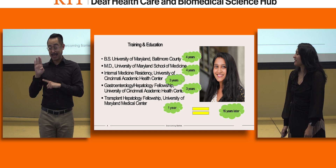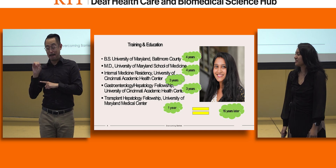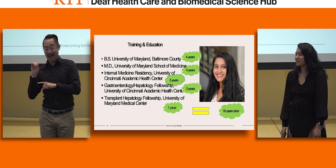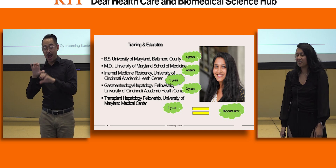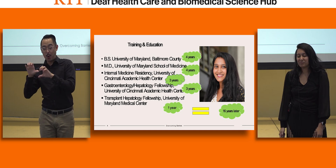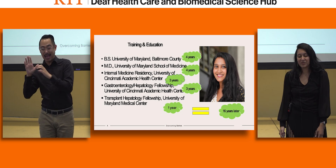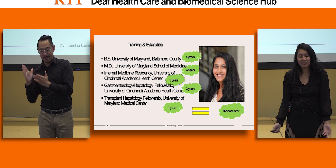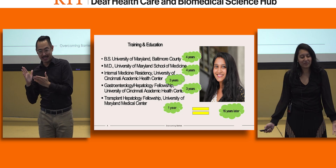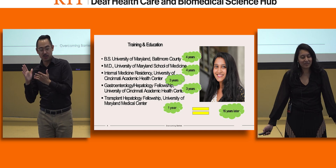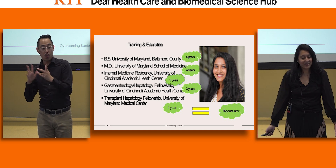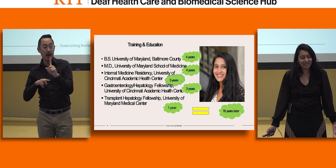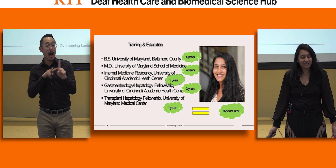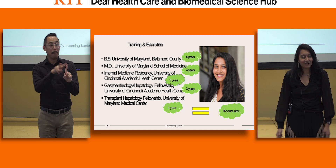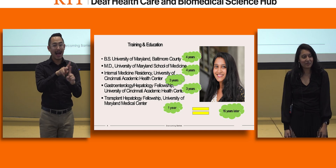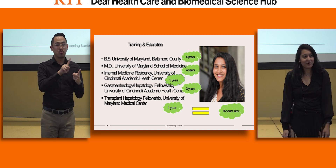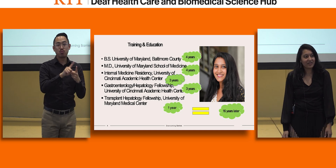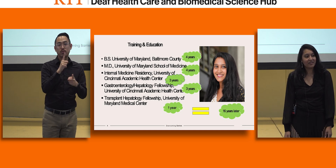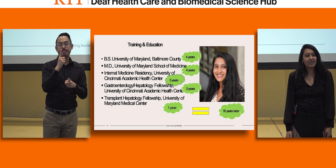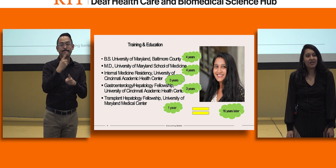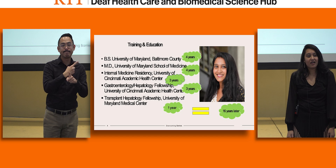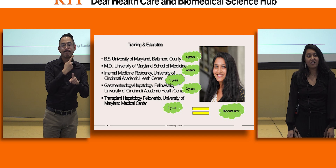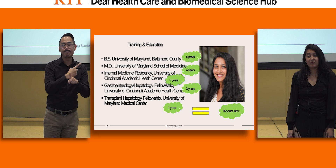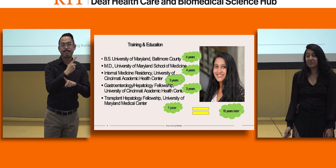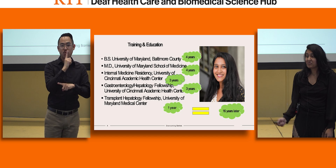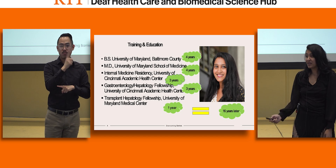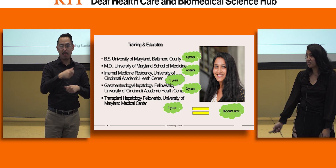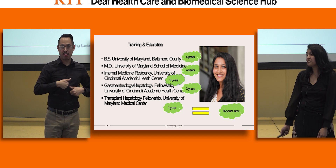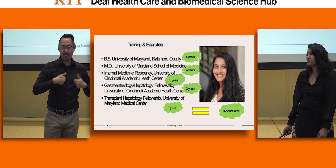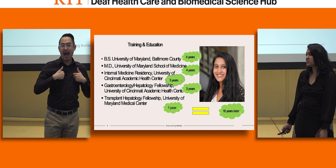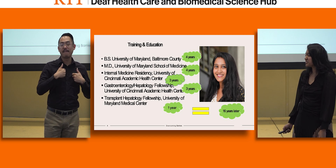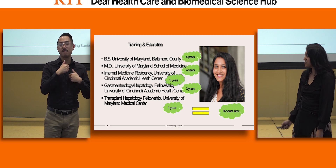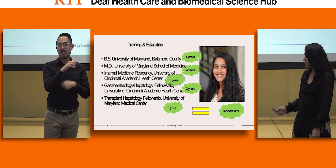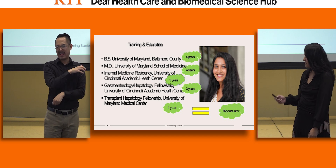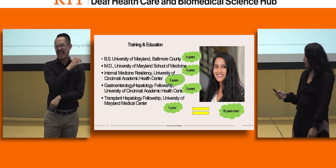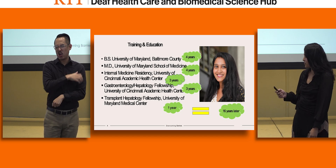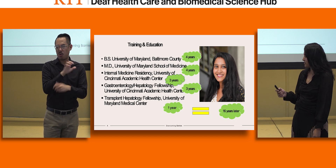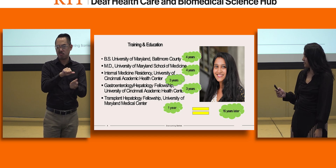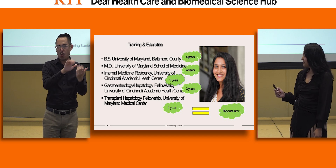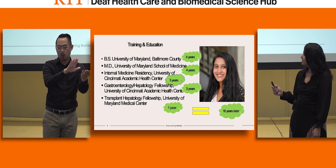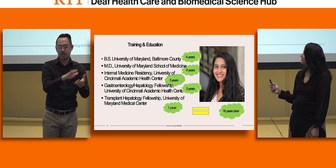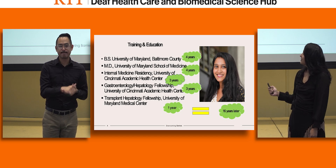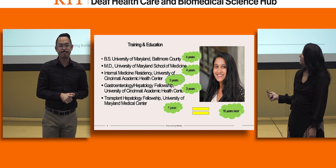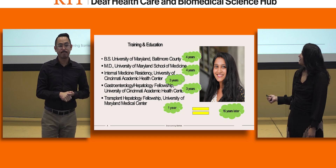to help people in a clinical way. Medical school is typically four years.